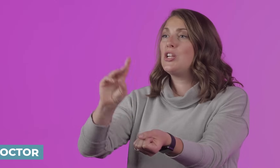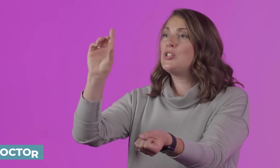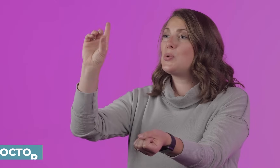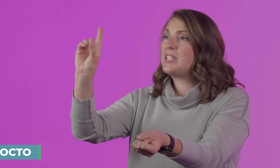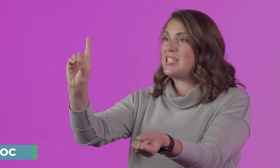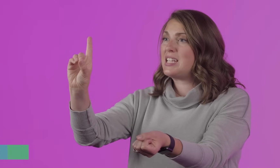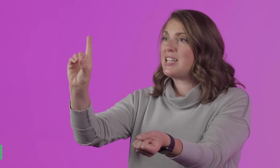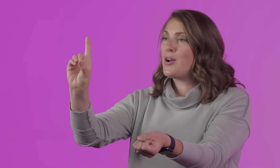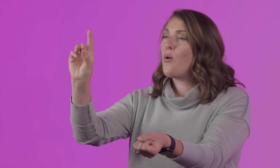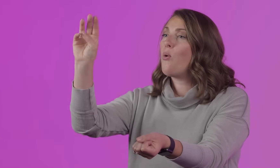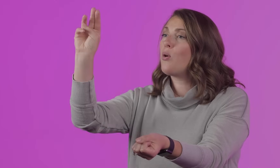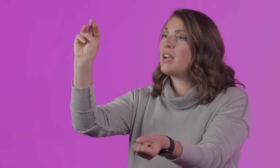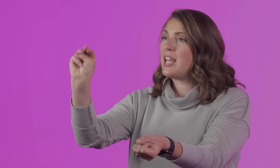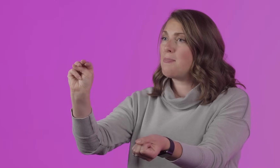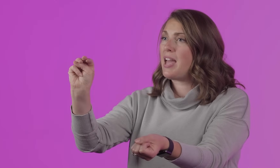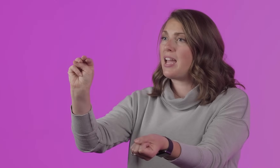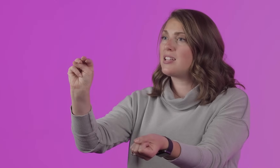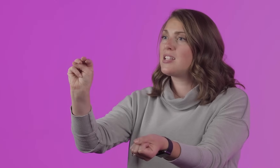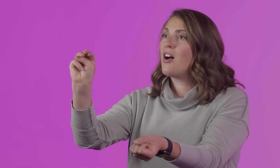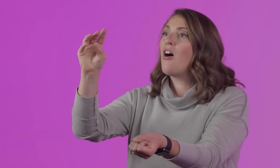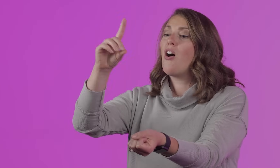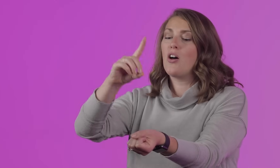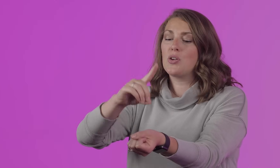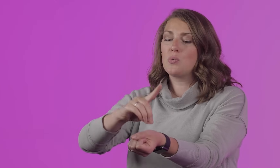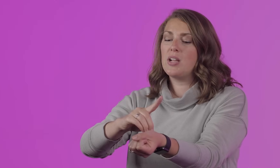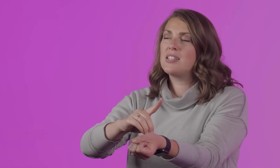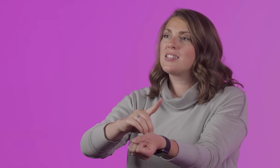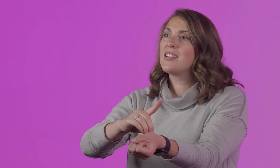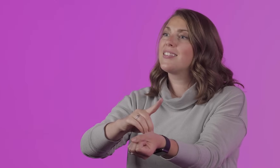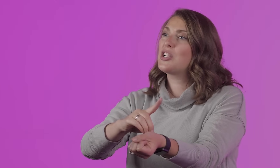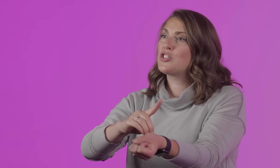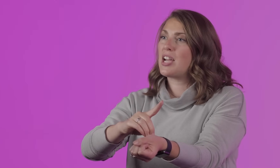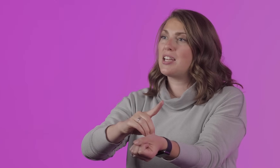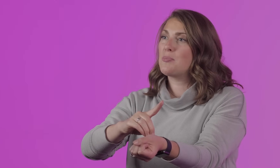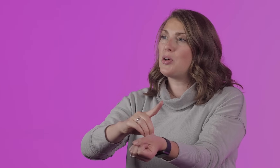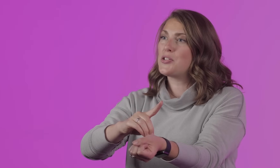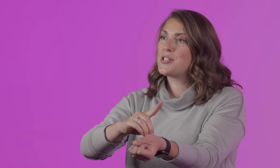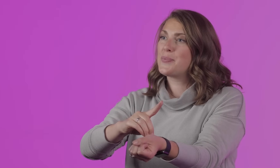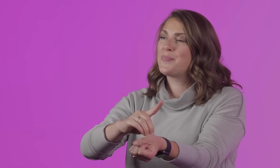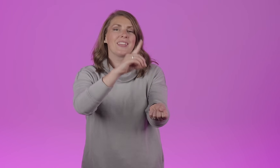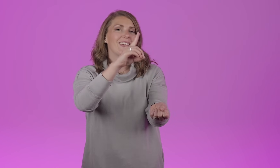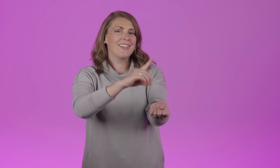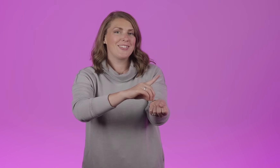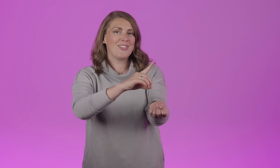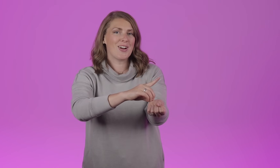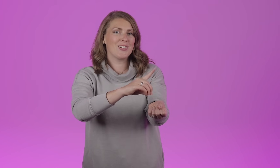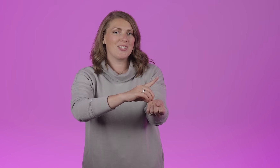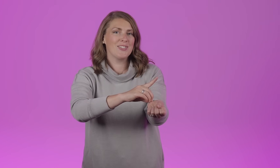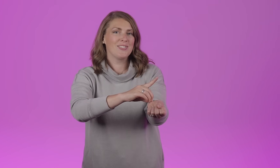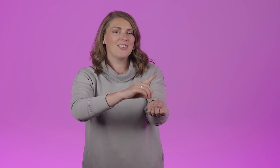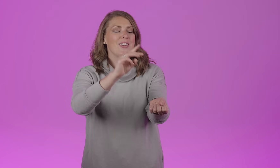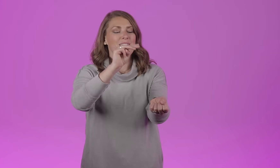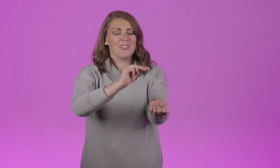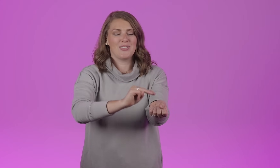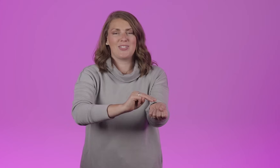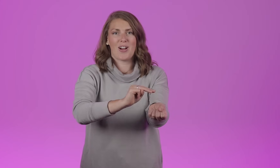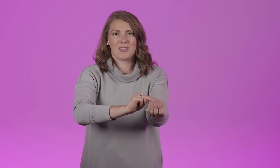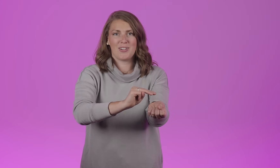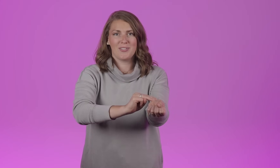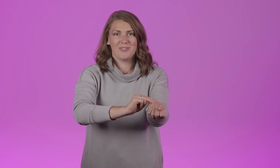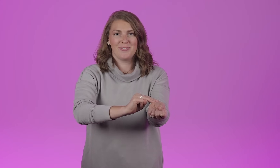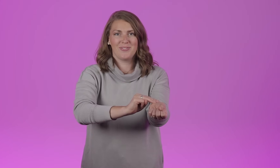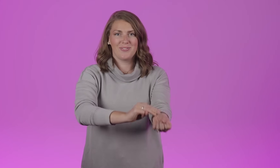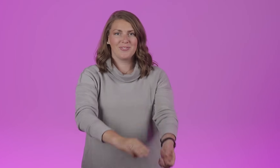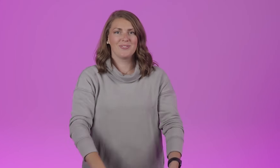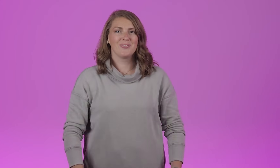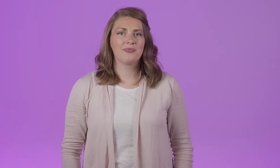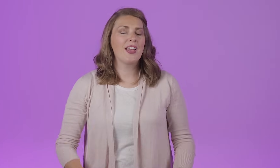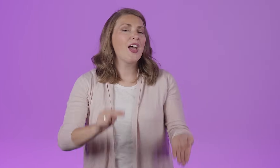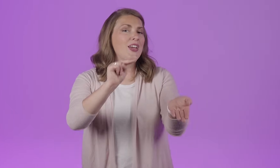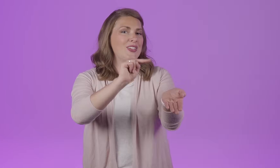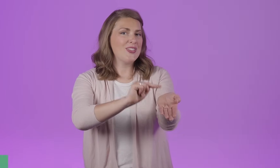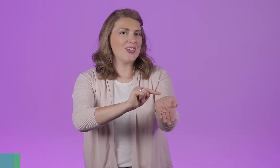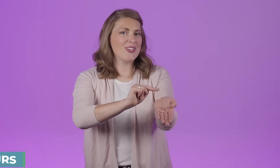you do a 'D' or an 'M' hand on the wrist like you're checking the pulse 'doctor, doctor.' 'Nurse,